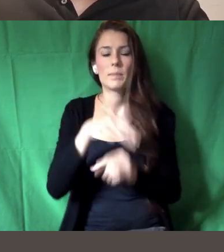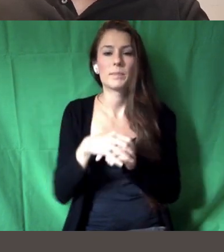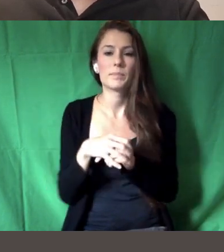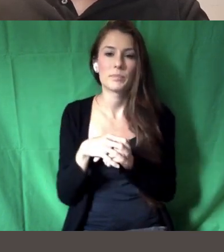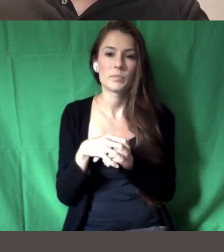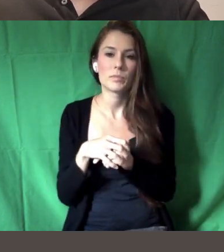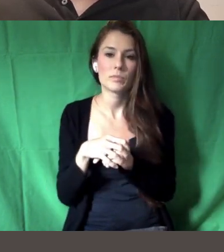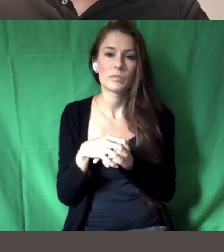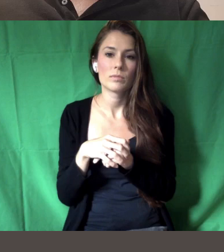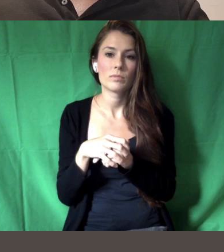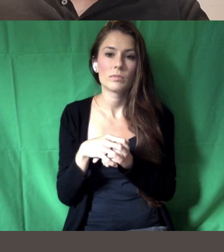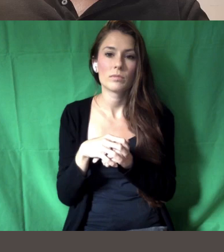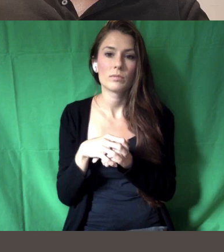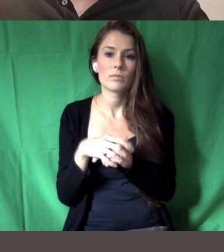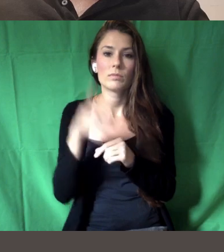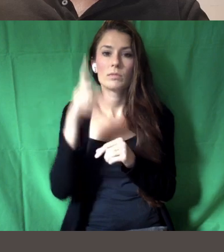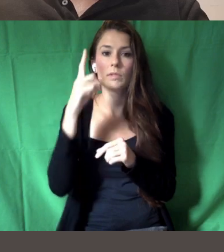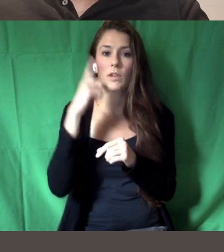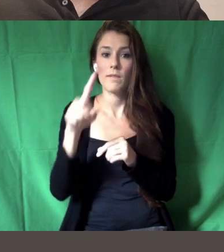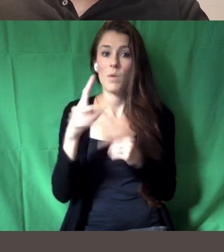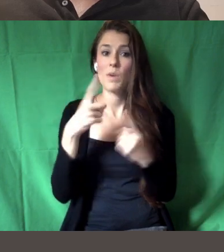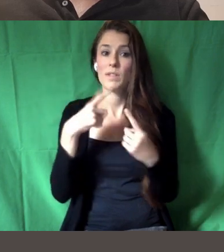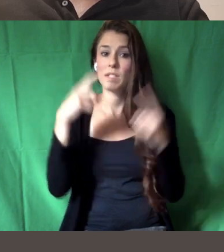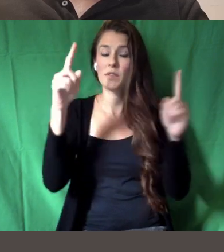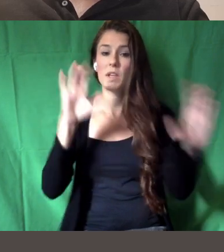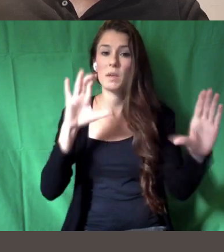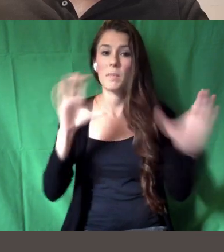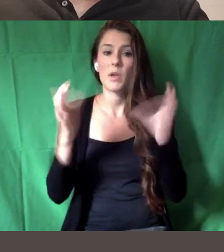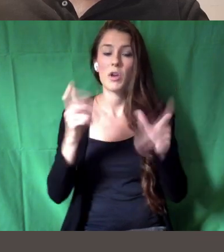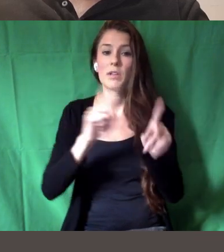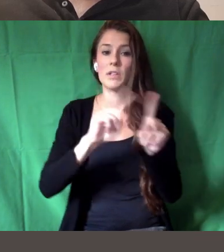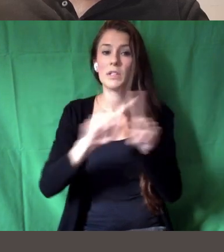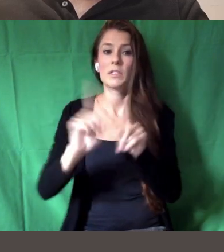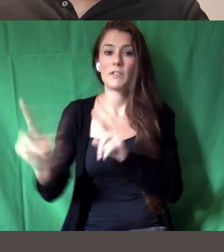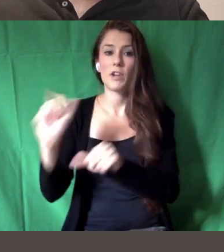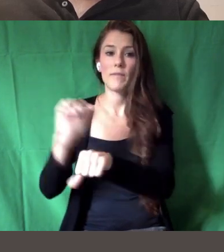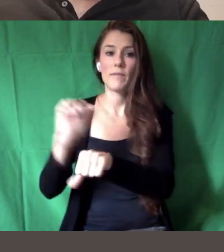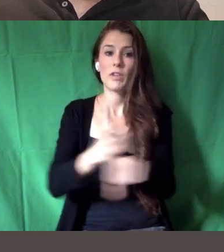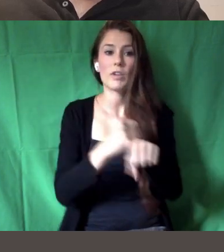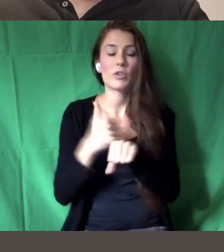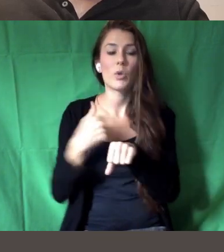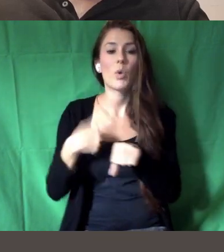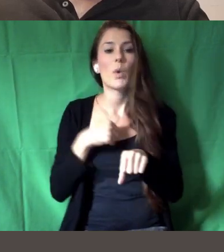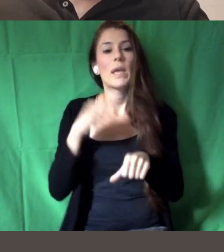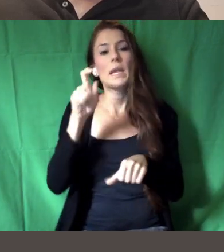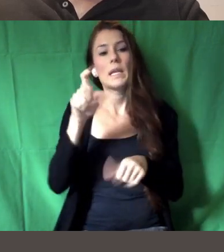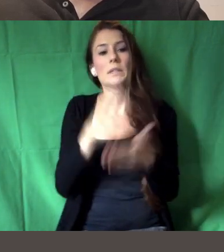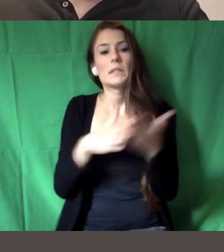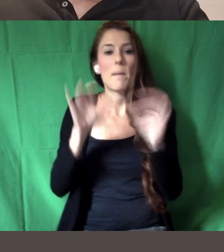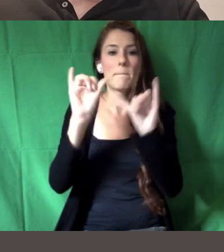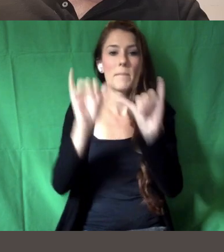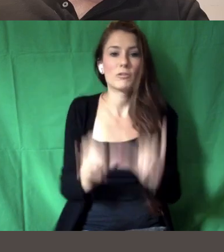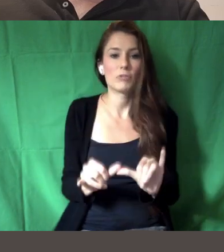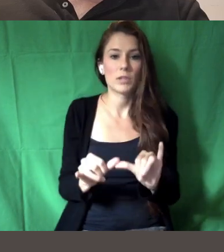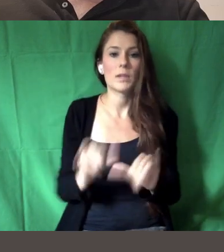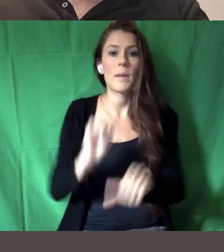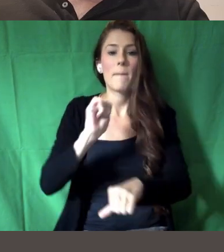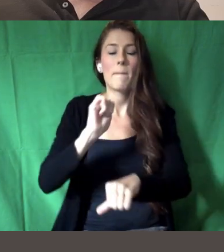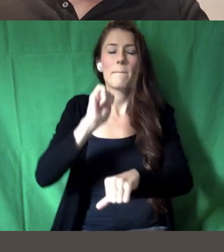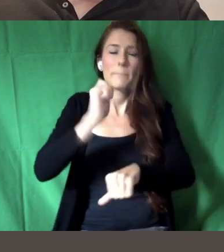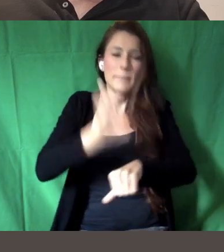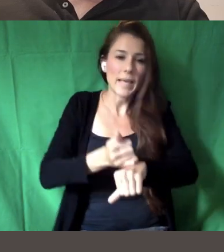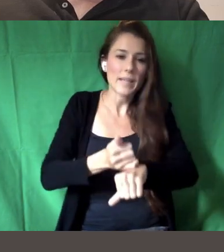To effectively compare different configurations, we need some metrics based on benchmark results.